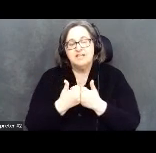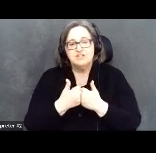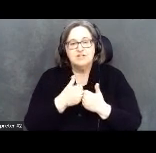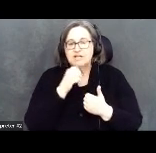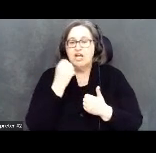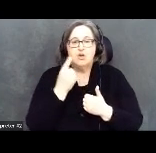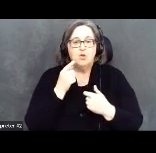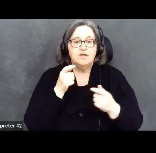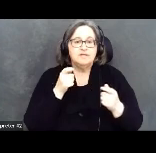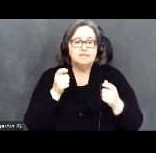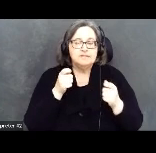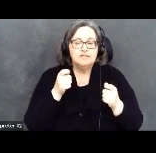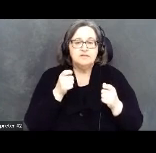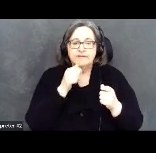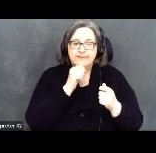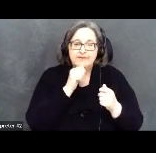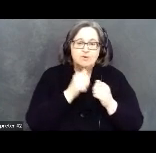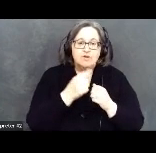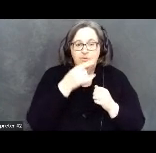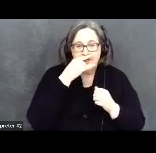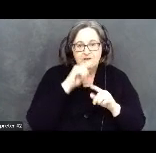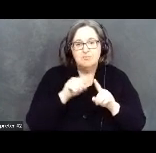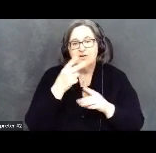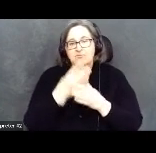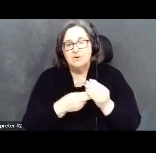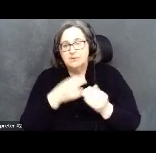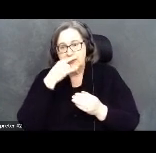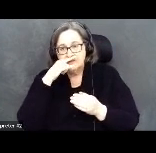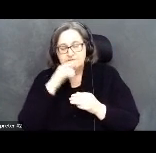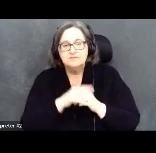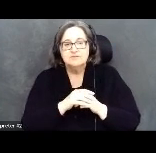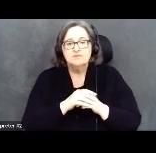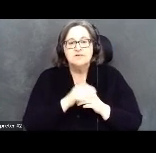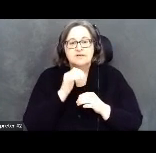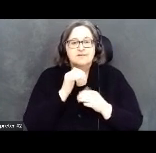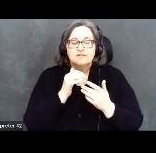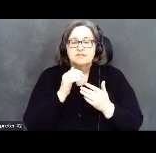with one kid. You are dealing with two kids on a day that was just supposed to be swimming.